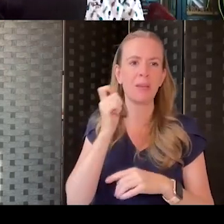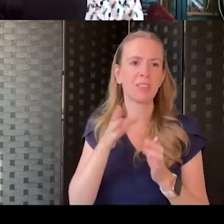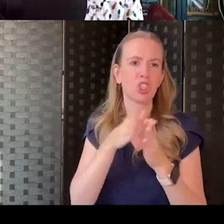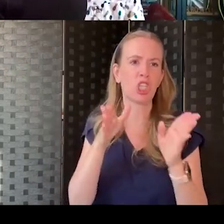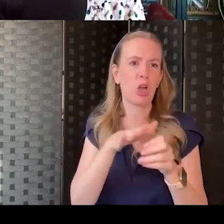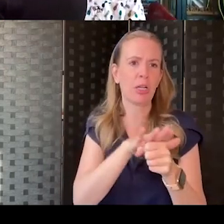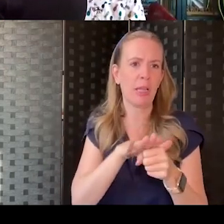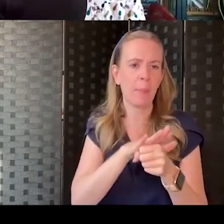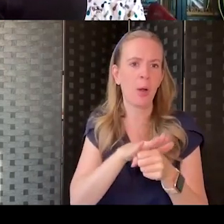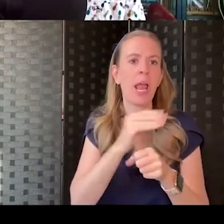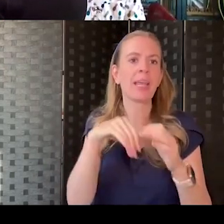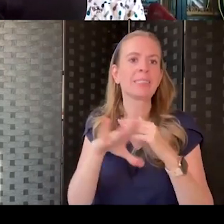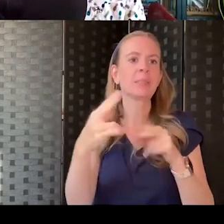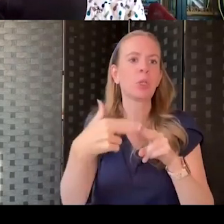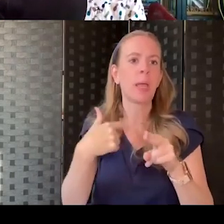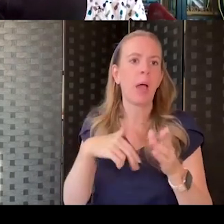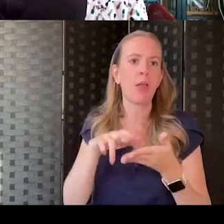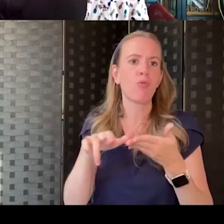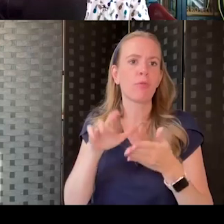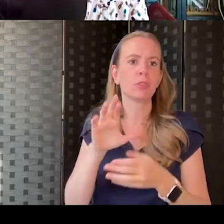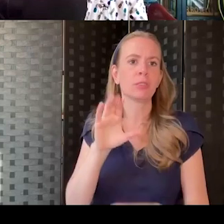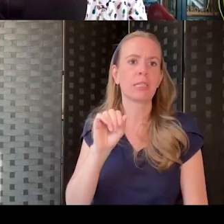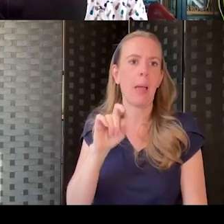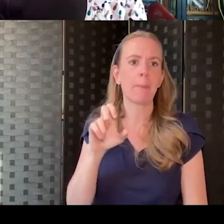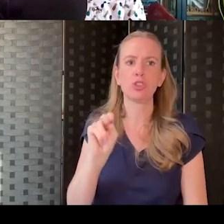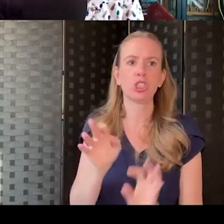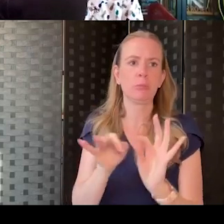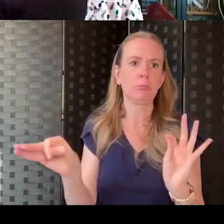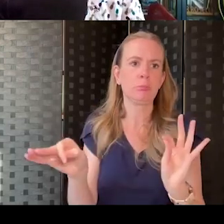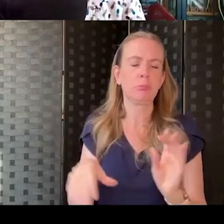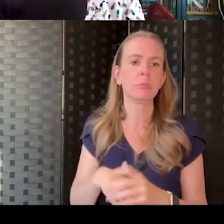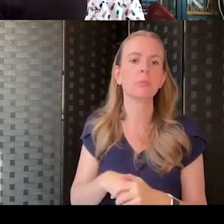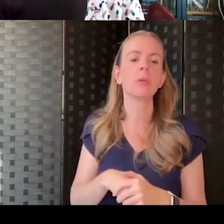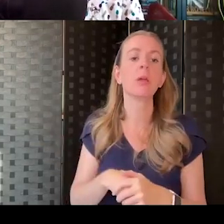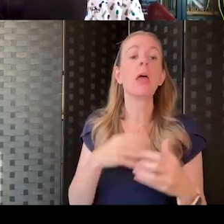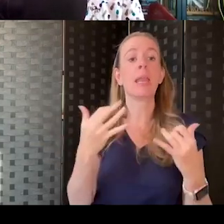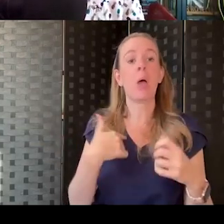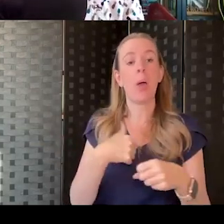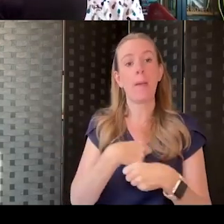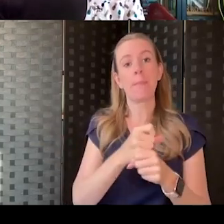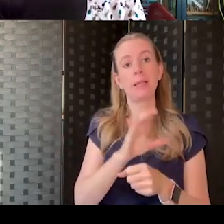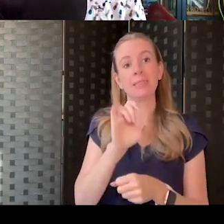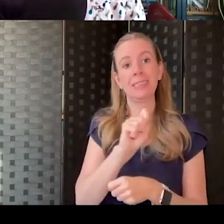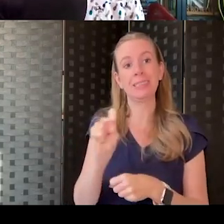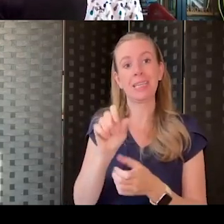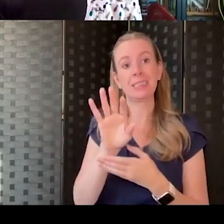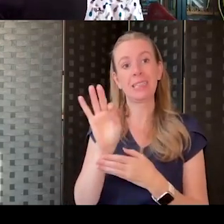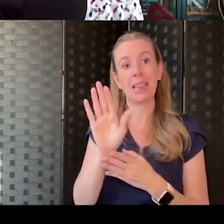for the taxable name, I reference the caption. And now I make a CSS selector that sets it to